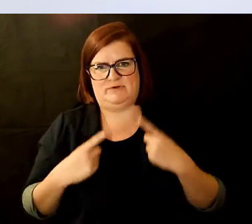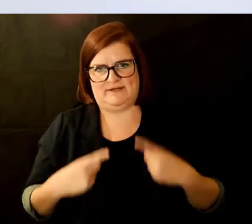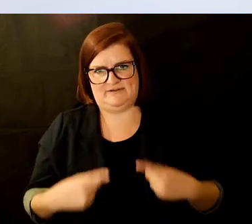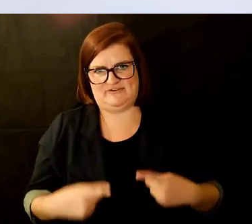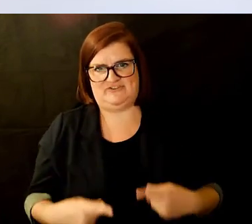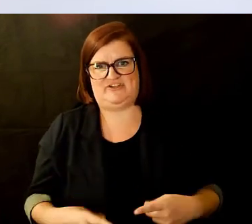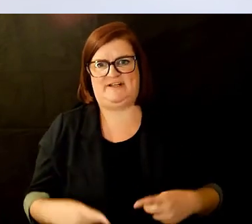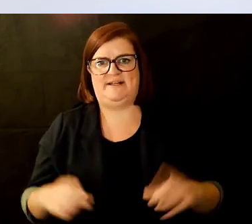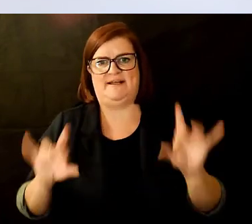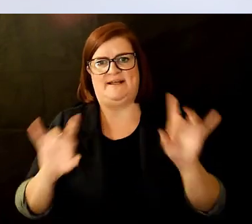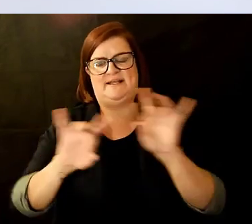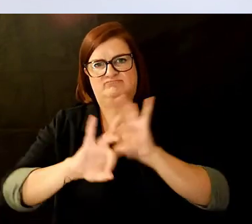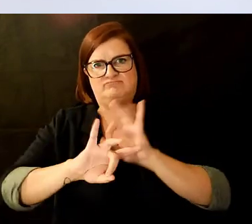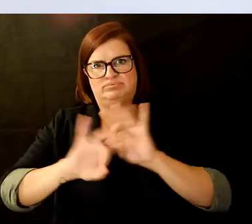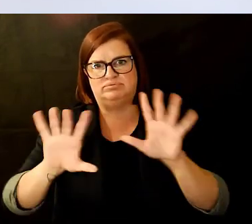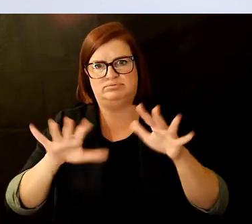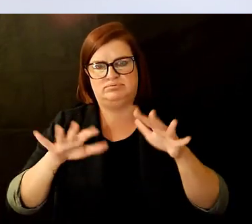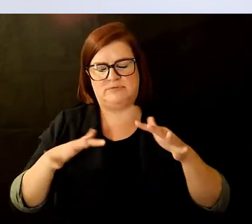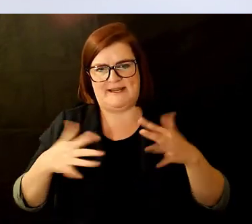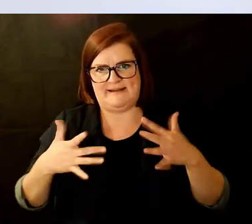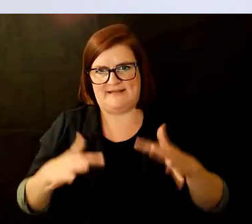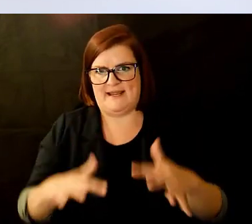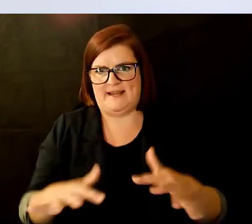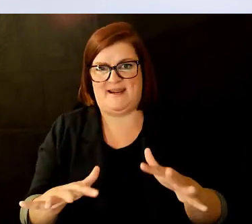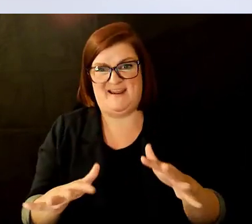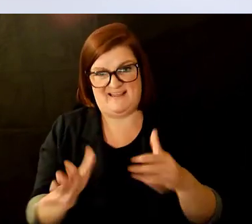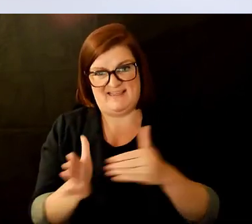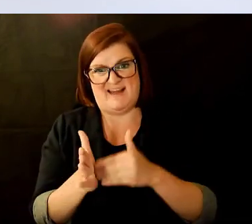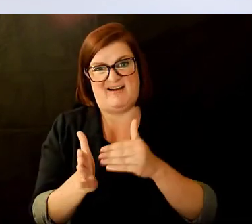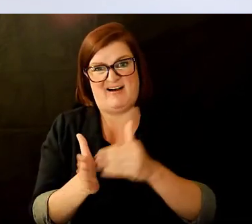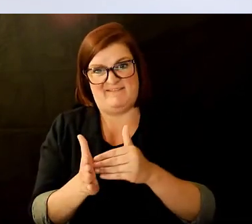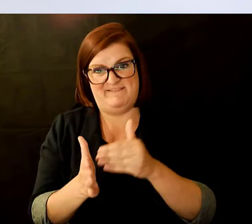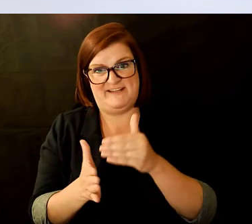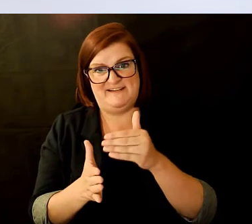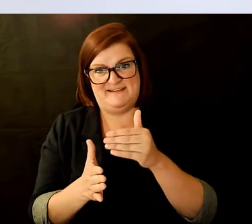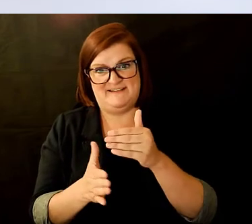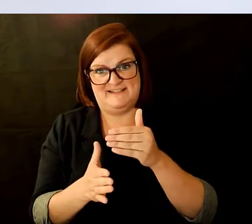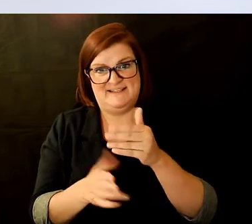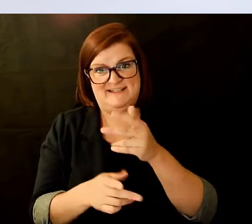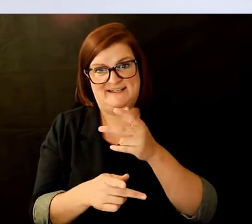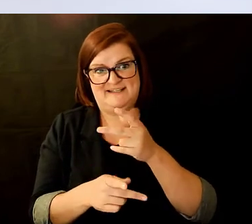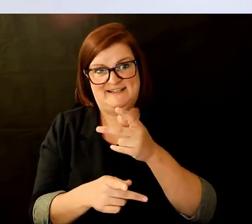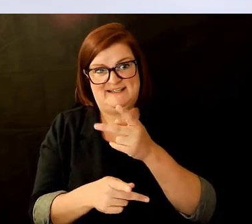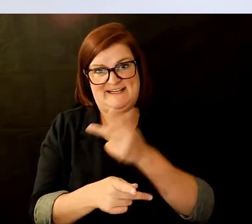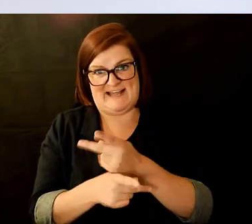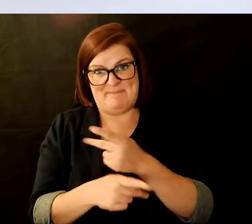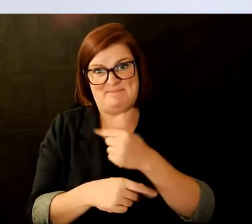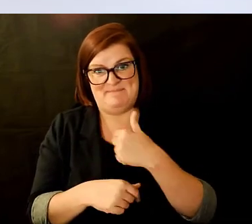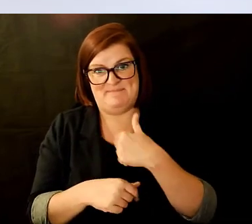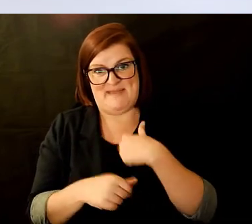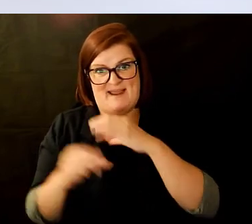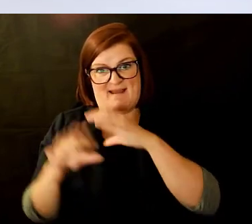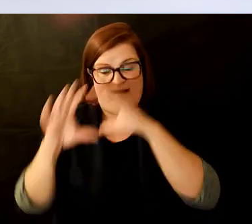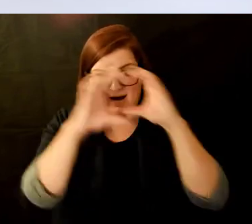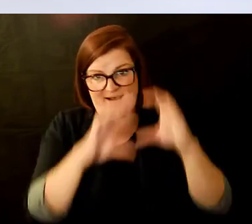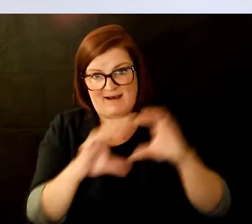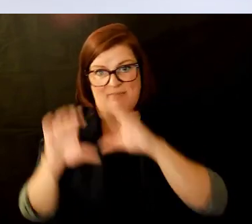that often kept me up for as many as 24 hours at a time.